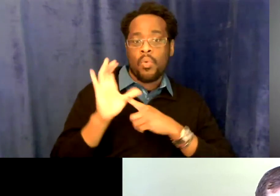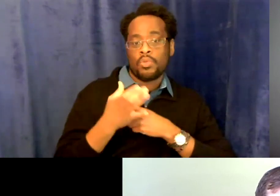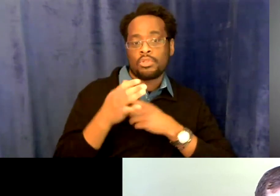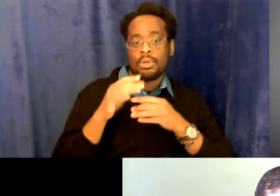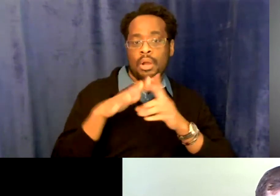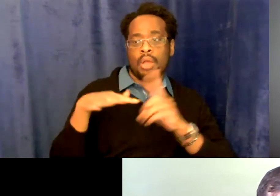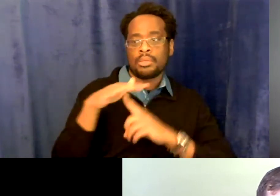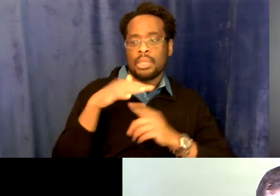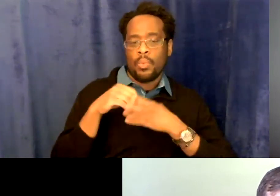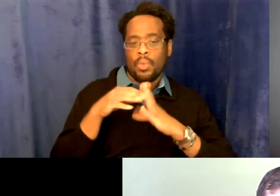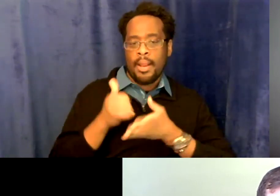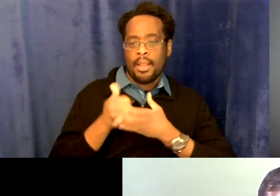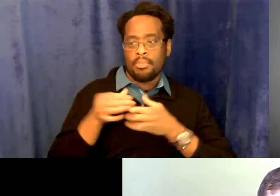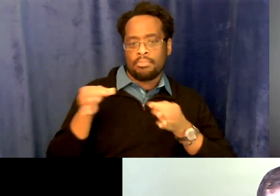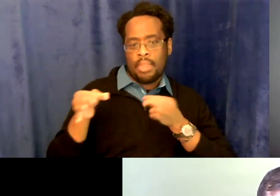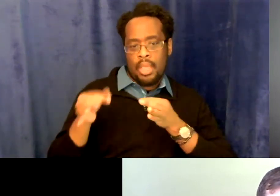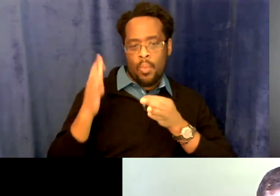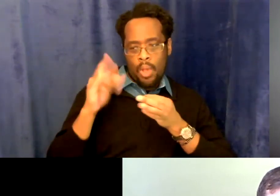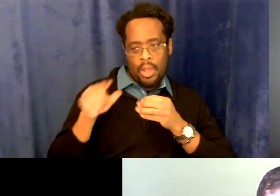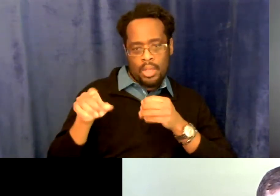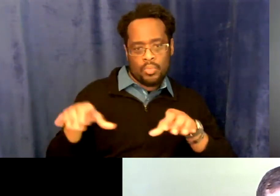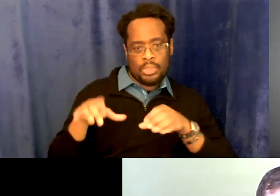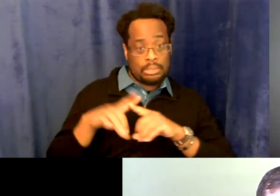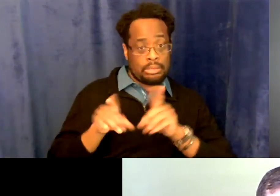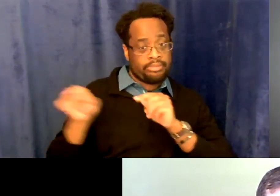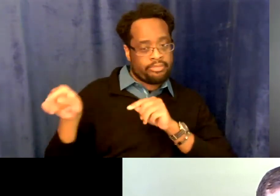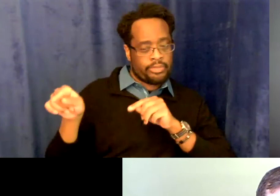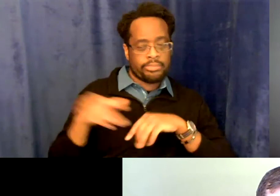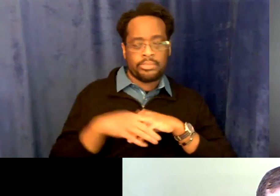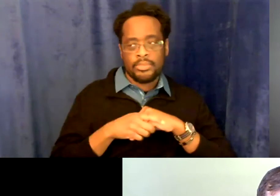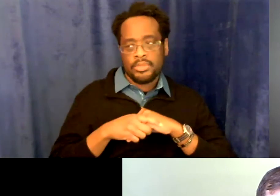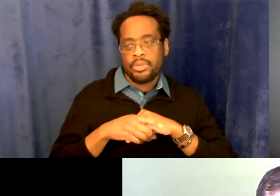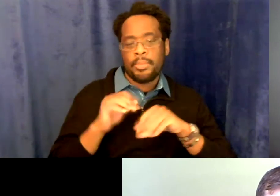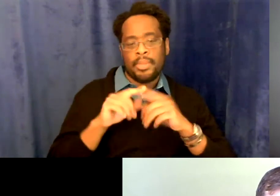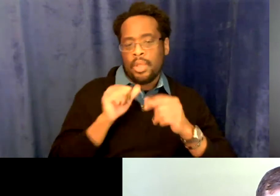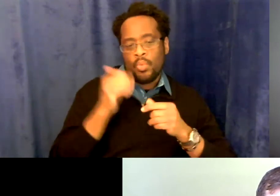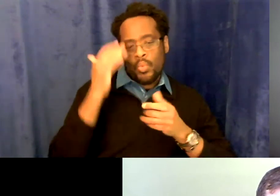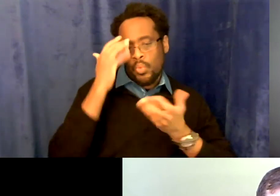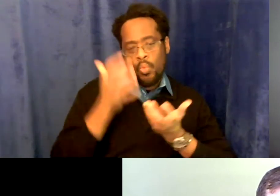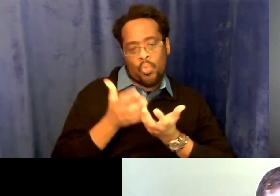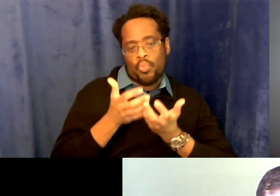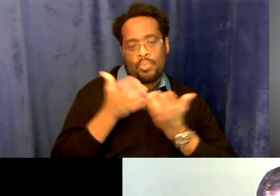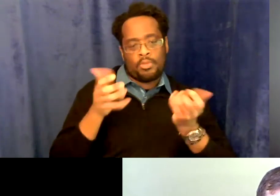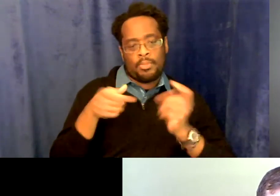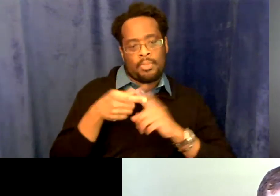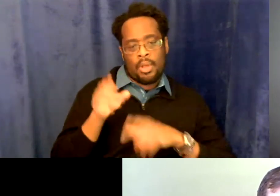so based on their culture and their access their location can explain why things happen in their